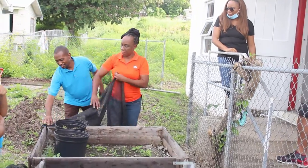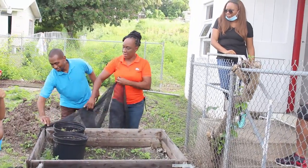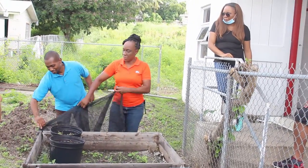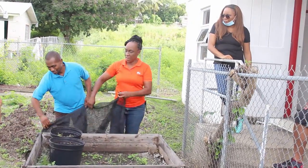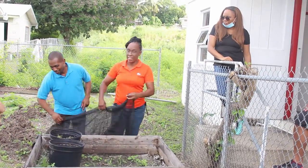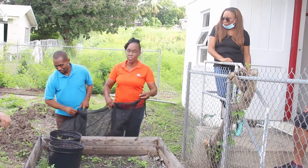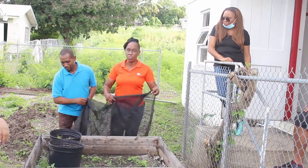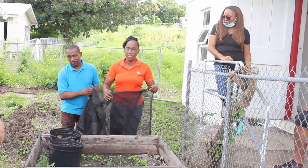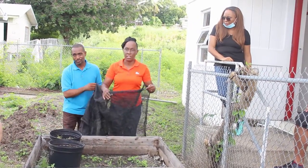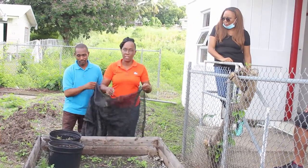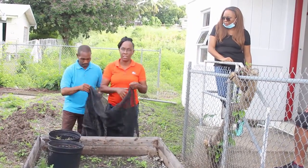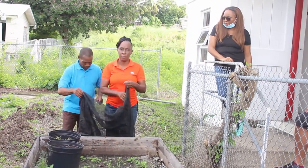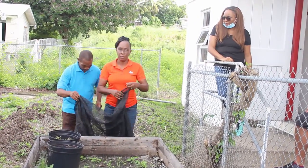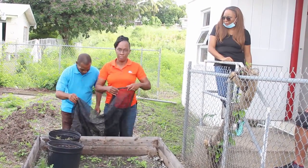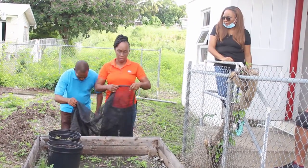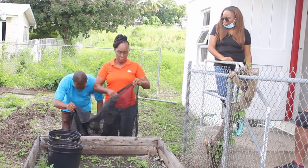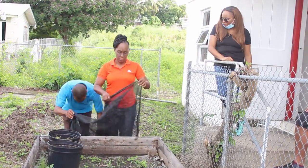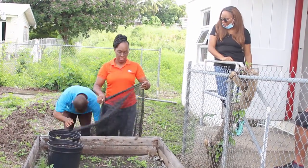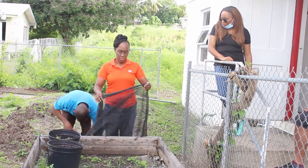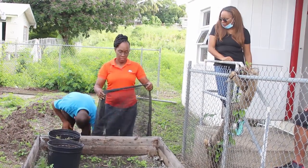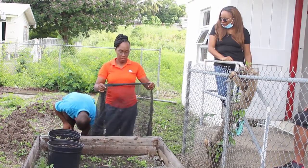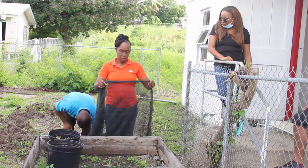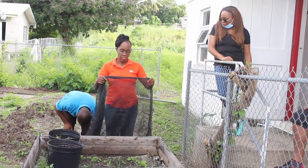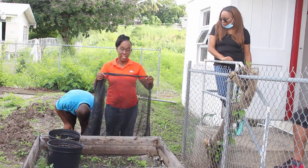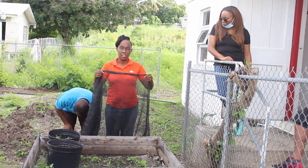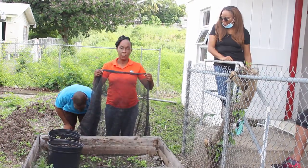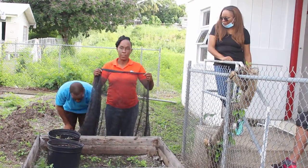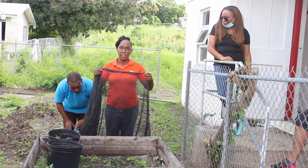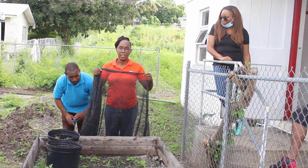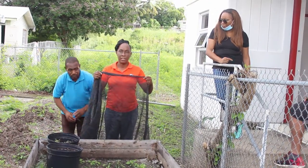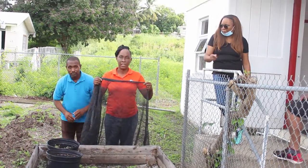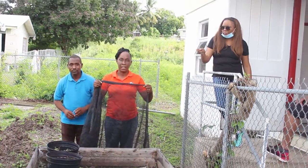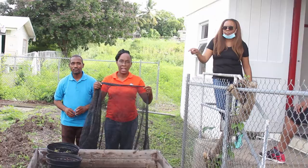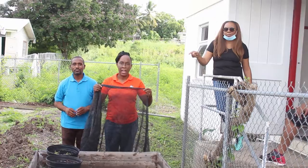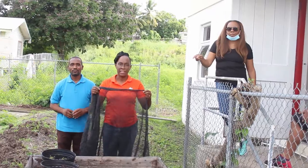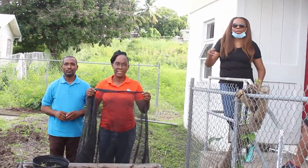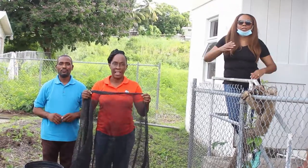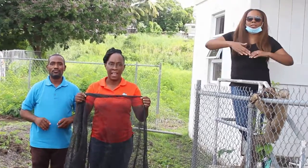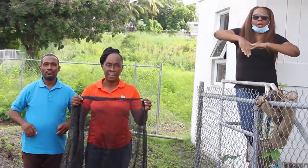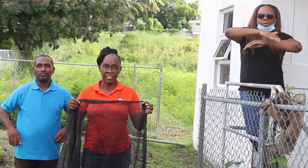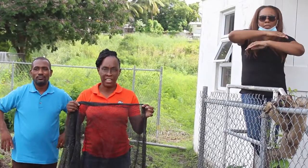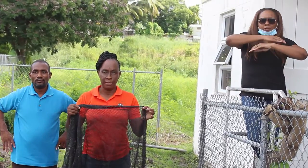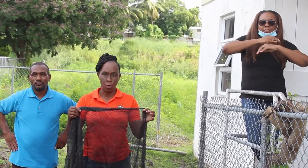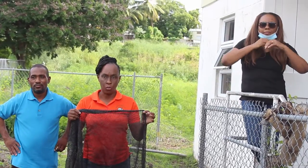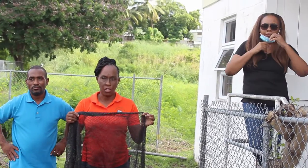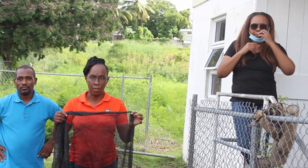right we're introducing the sheer covering and this neck actually keeps both some of